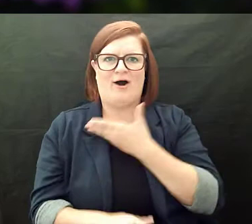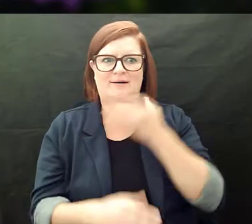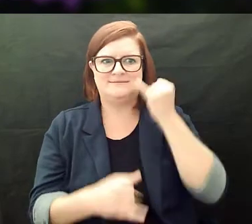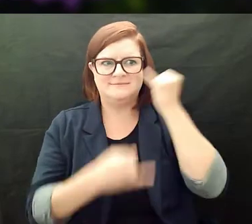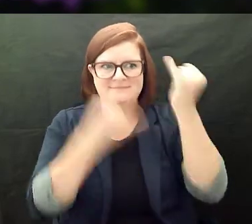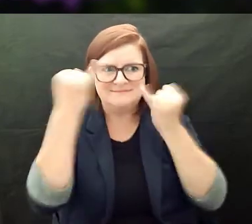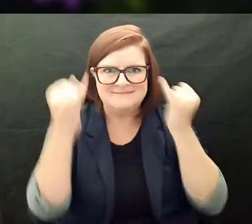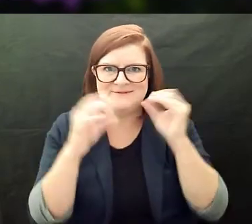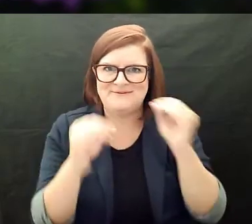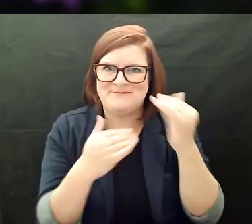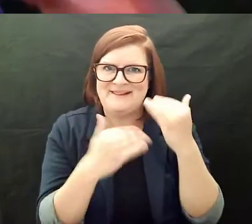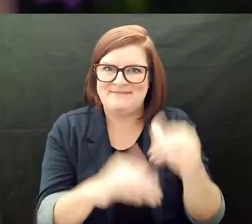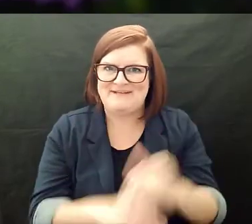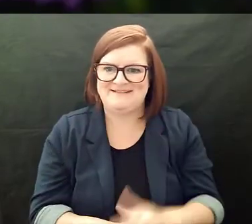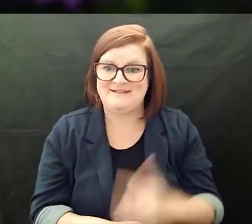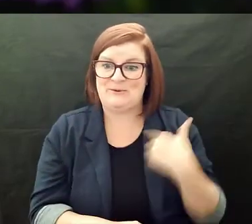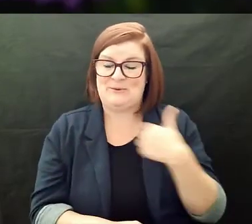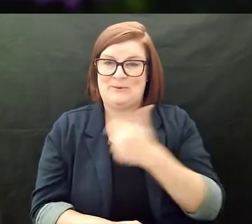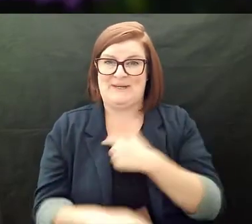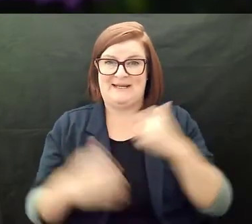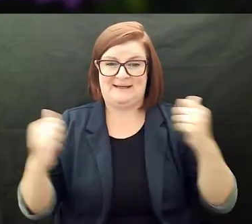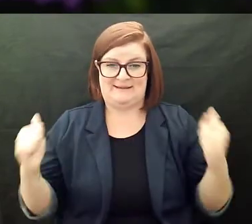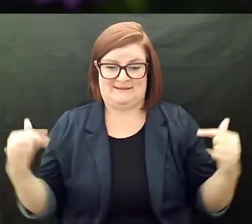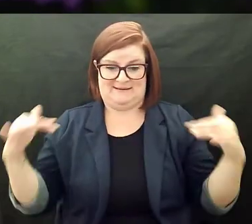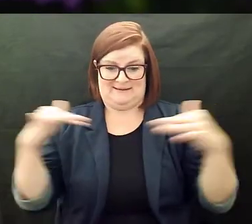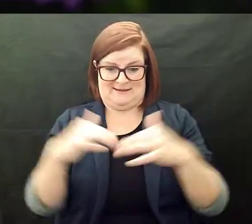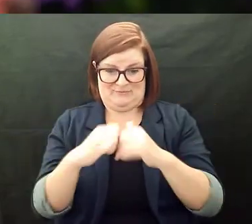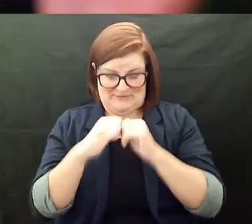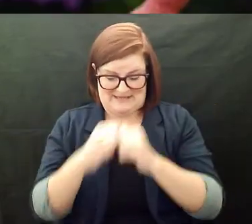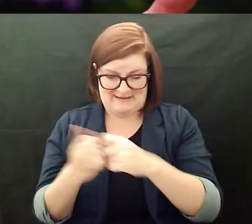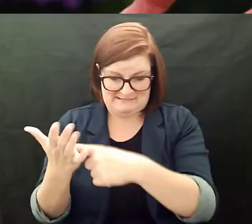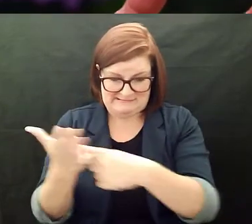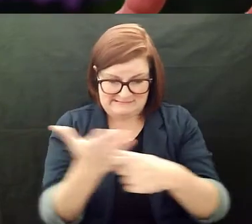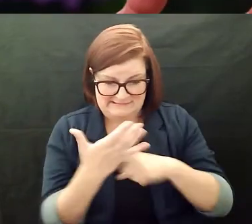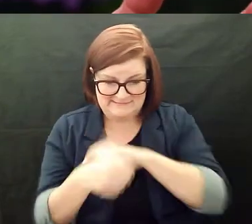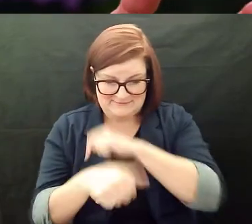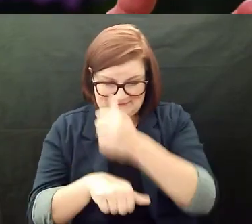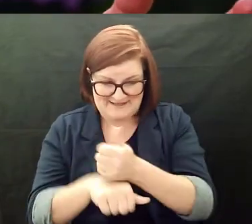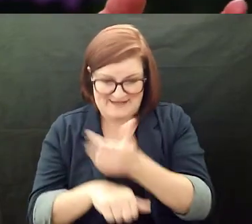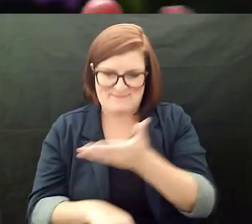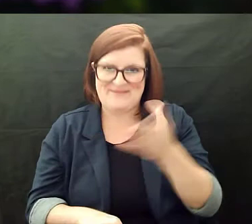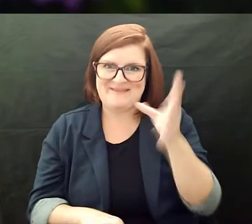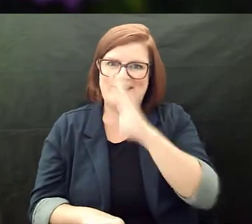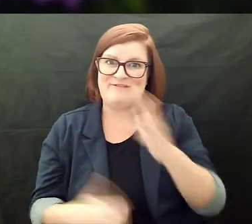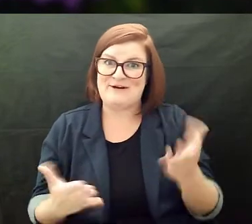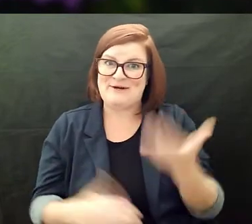and our ability to come together and create things that never existed before.